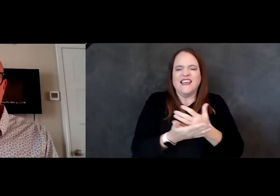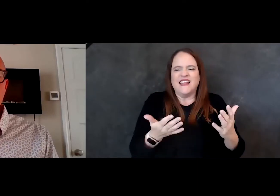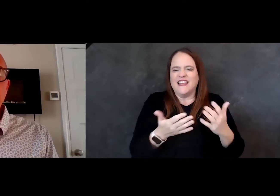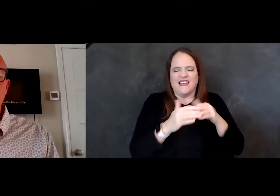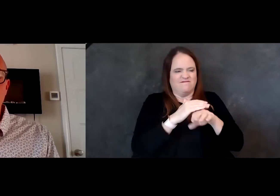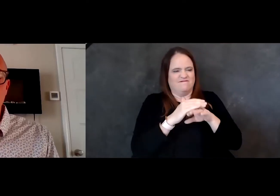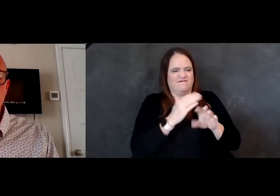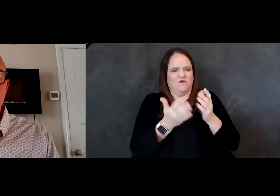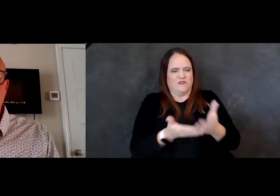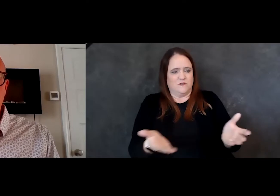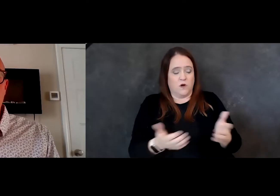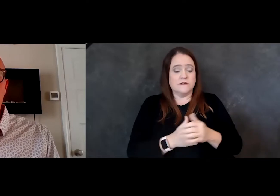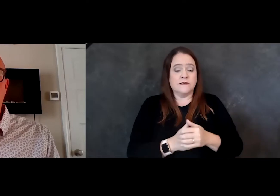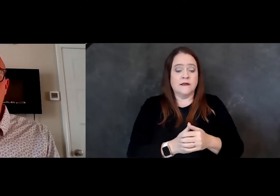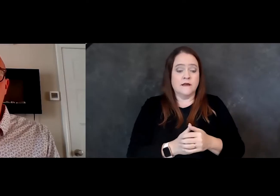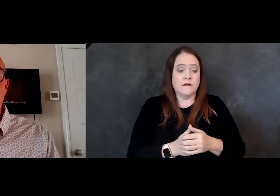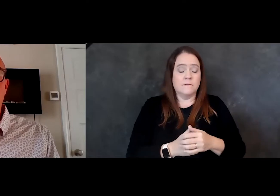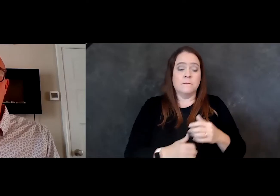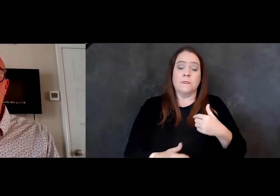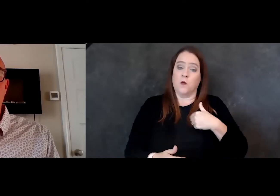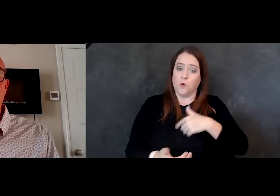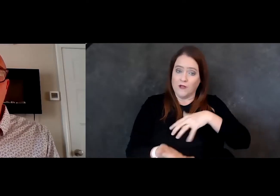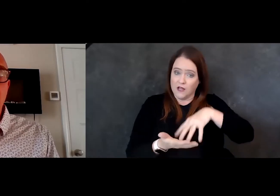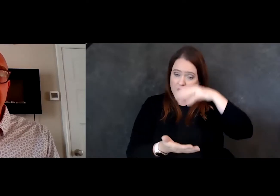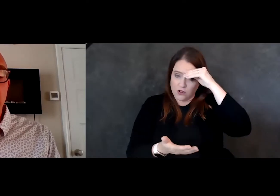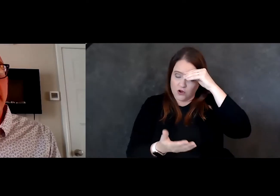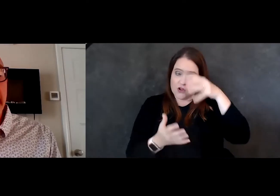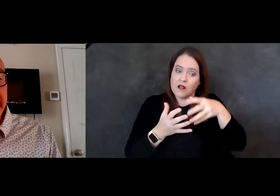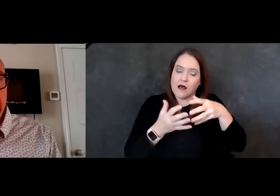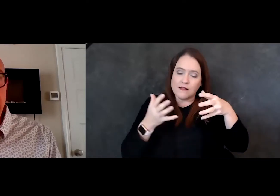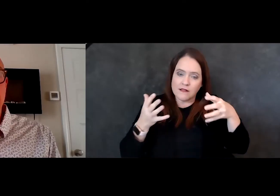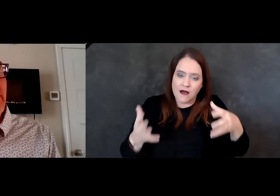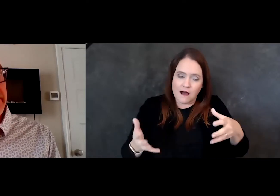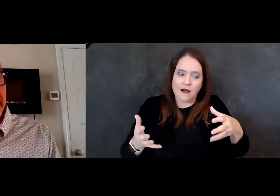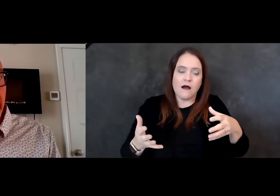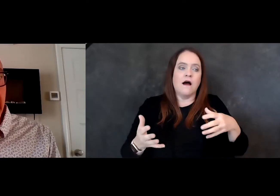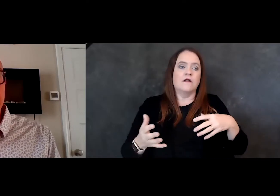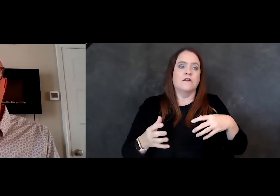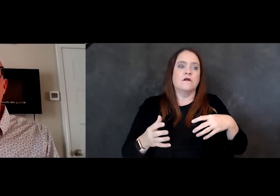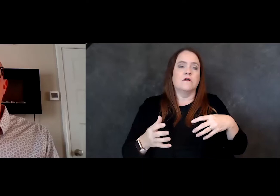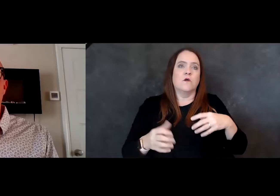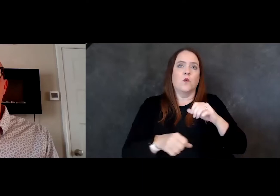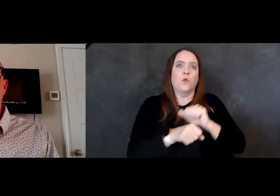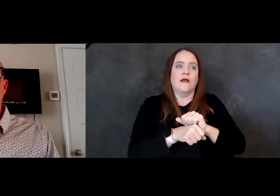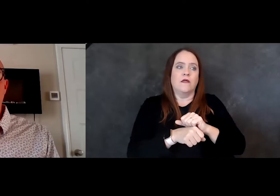And we also learned a lot from the work we did with public safety and that was a surprise